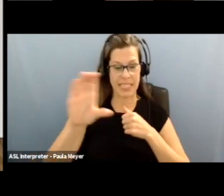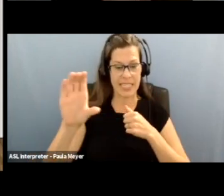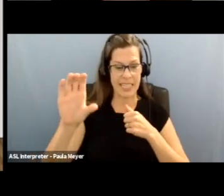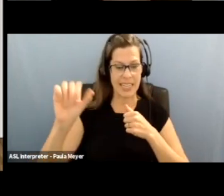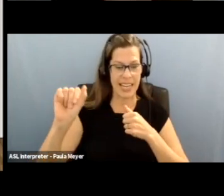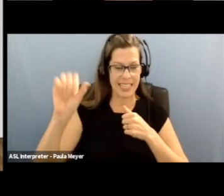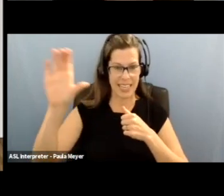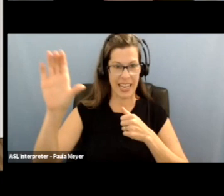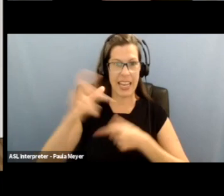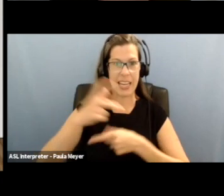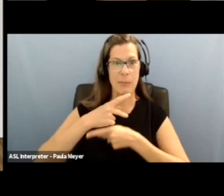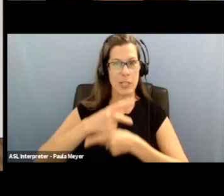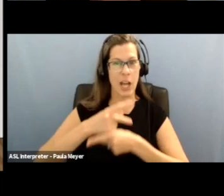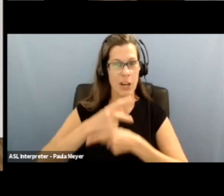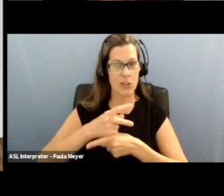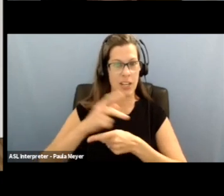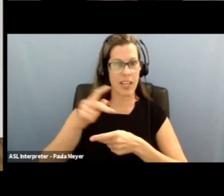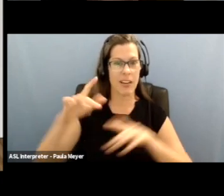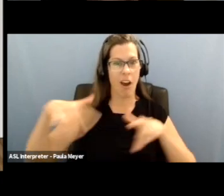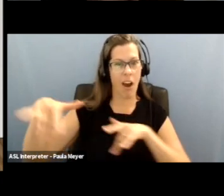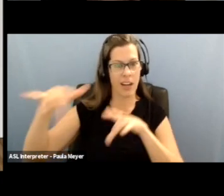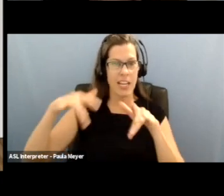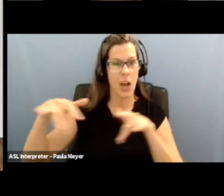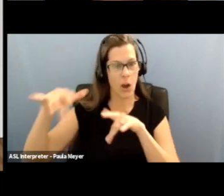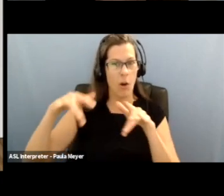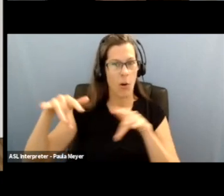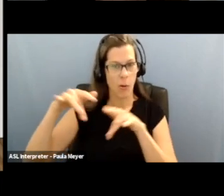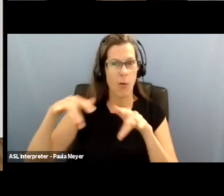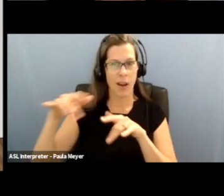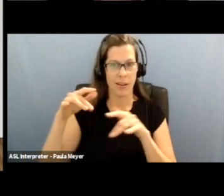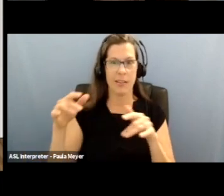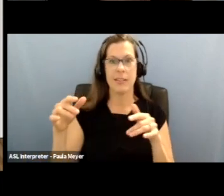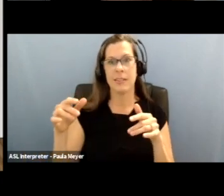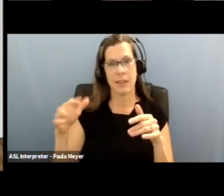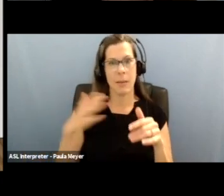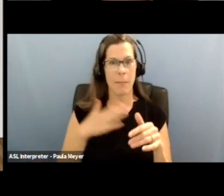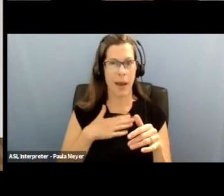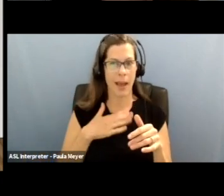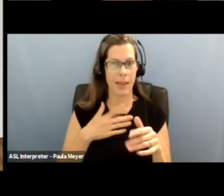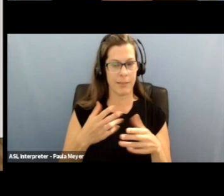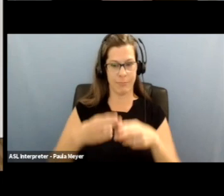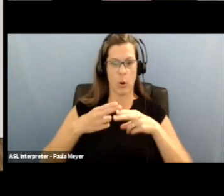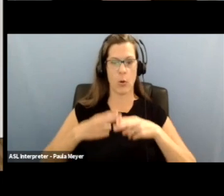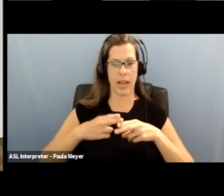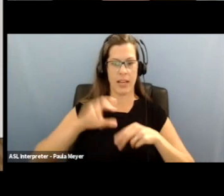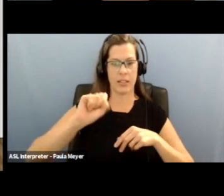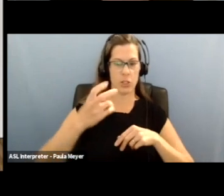and Audience Experience with the Chicago Humanities Festival. My pronouns are she/her. A few housekeeping notes.